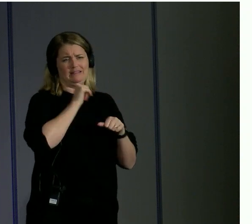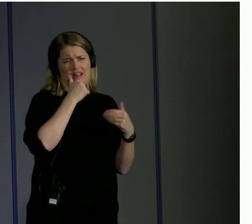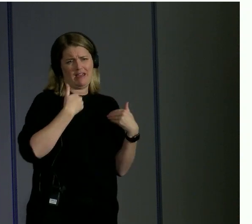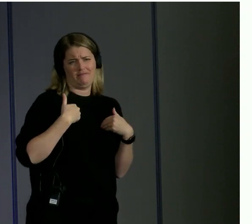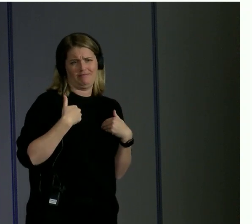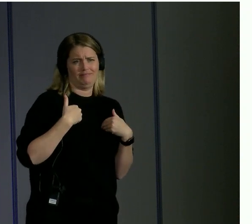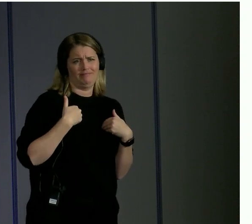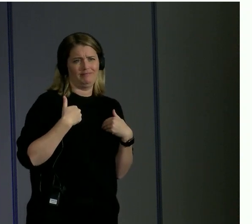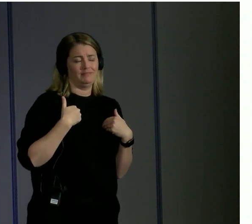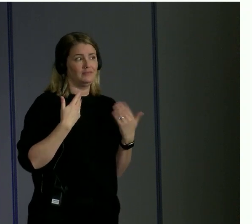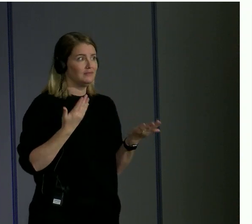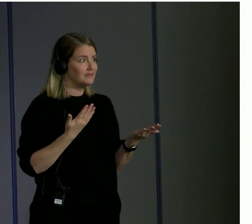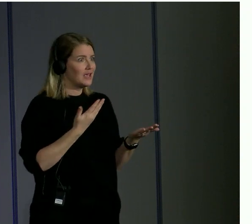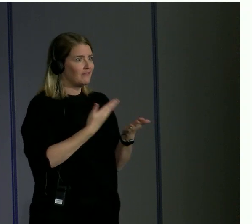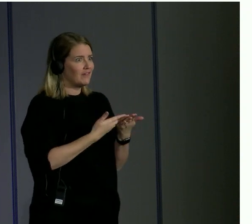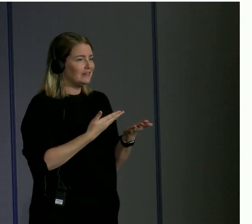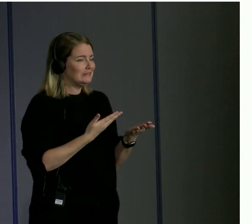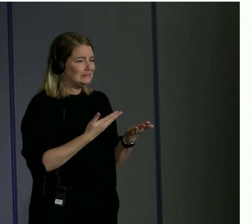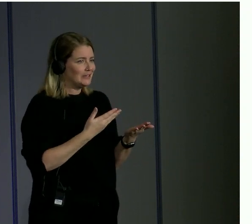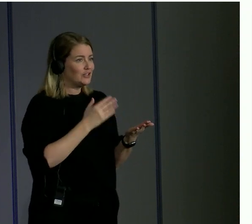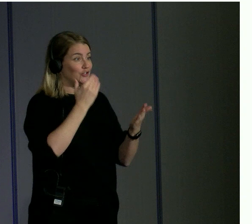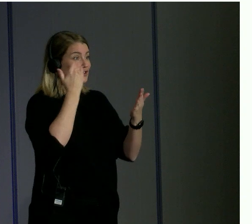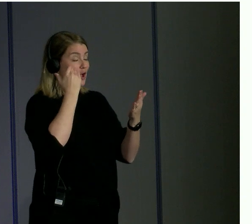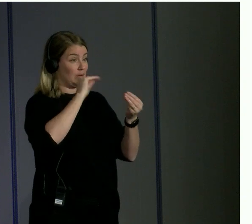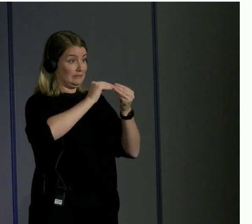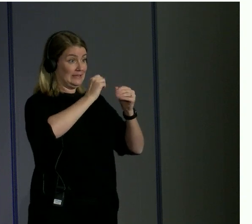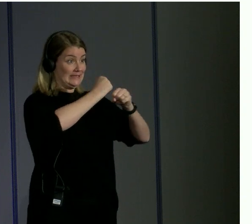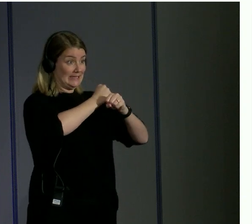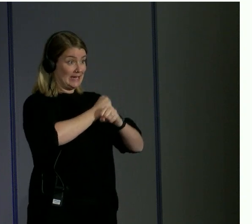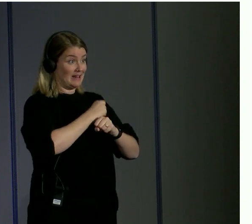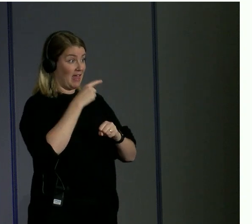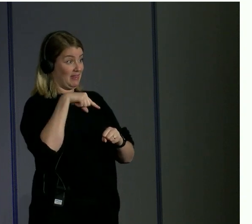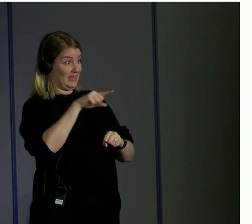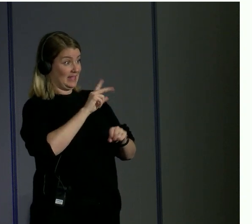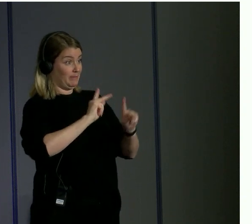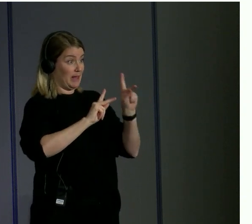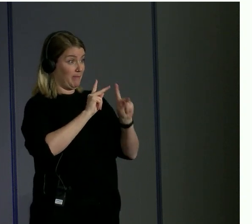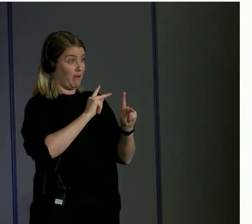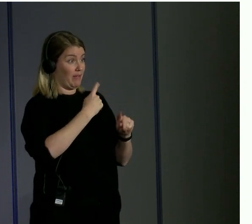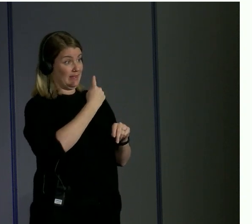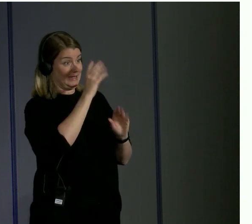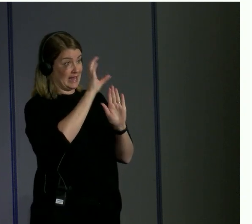In fact, we know that statistics says of these people on this image here, we have